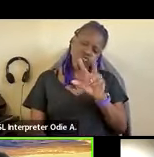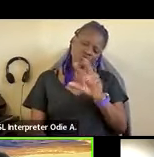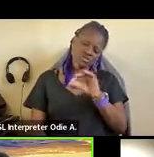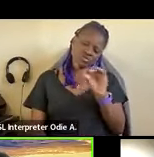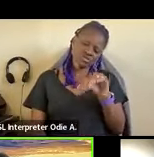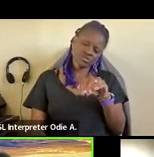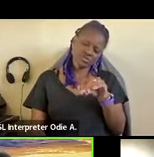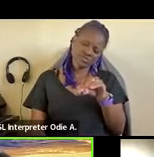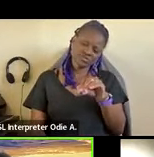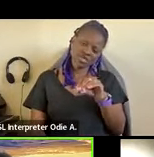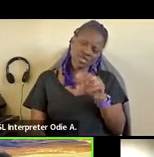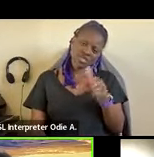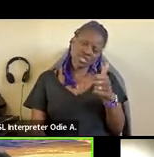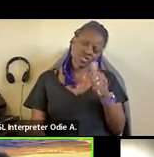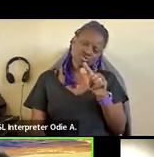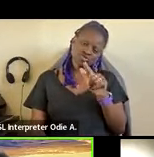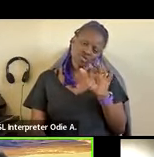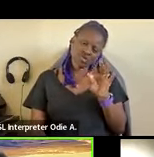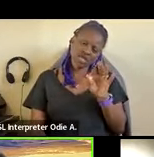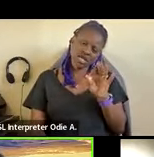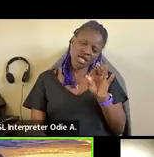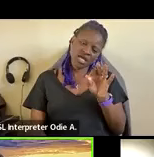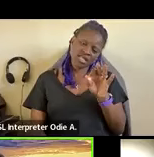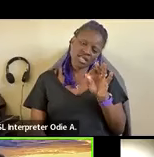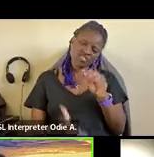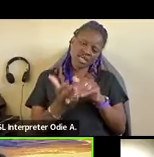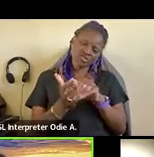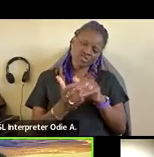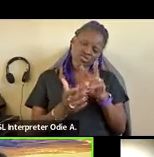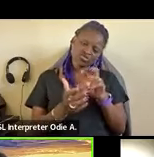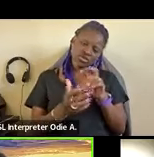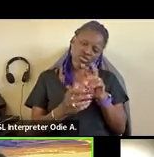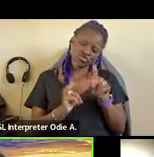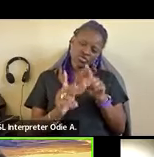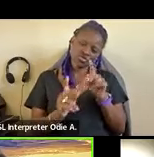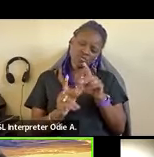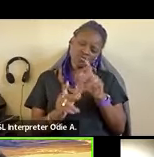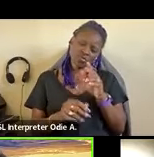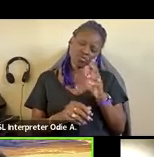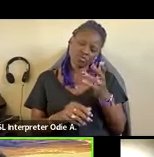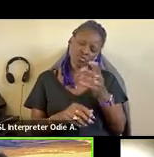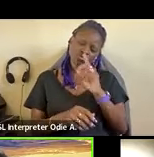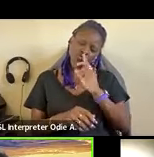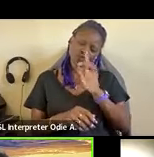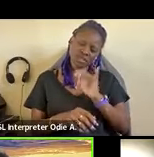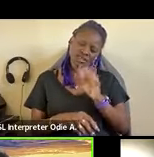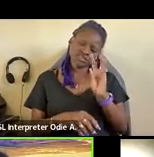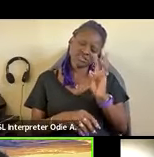Another 29,216 residents, or 6%, are partially vaccinated.